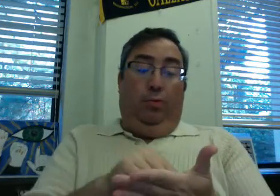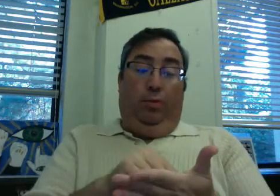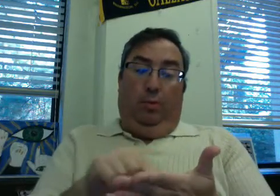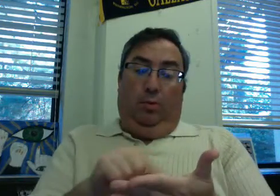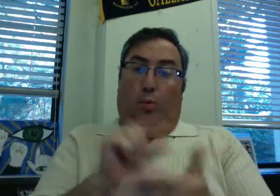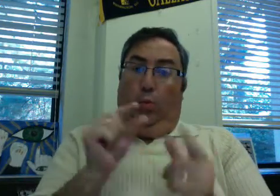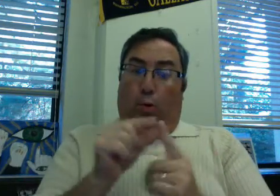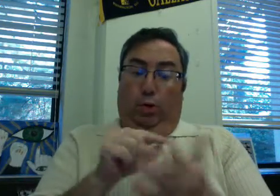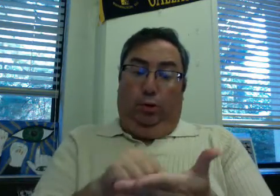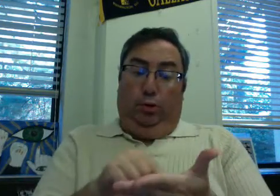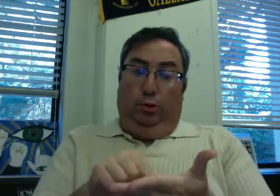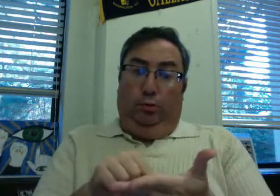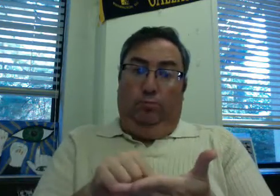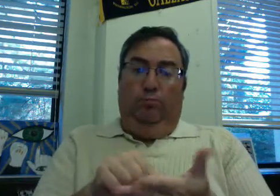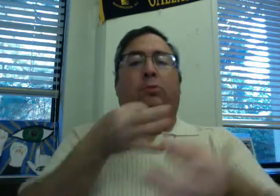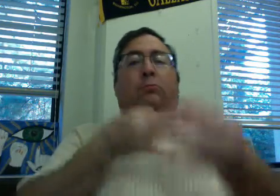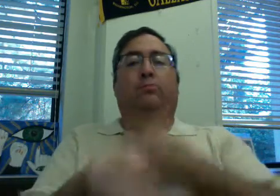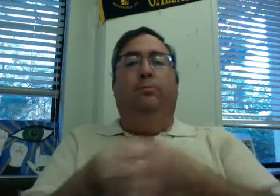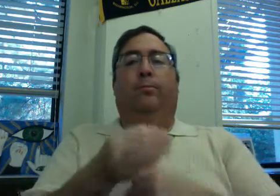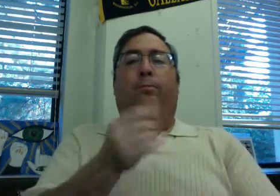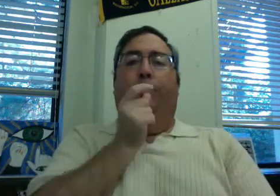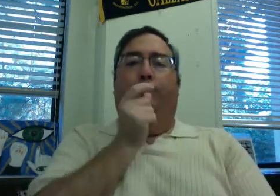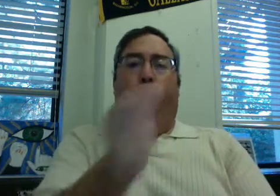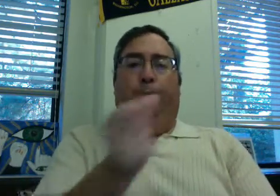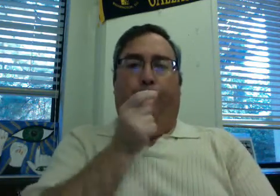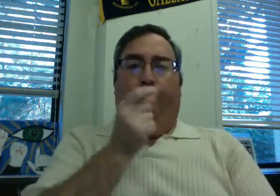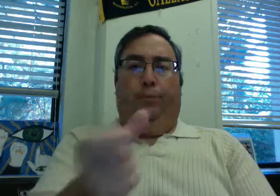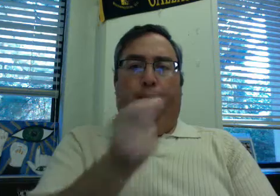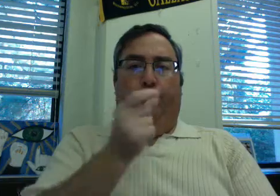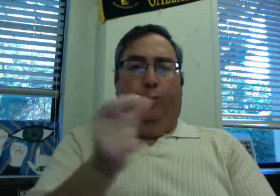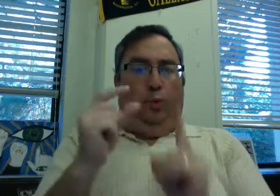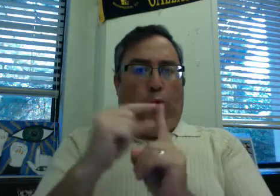The words in the written code substitute for the spoken language's words.